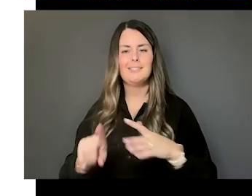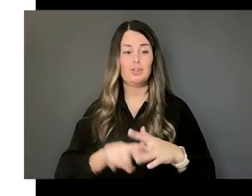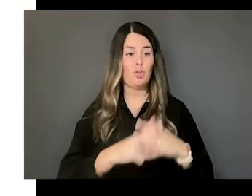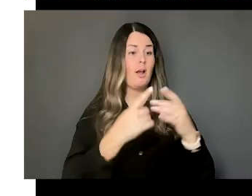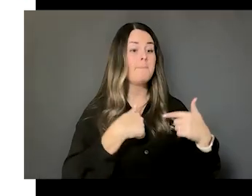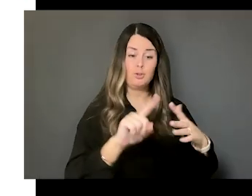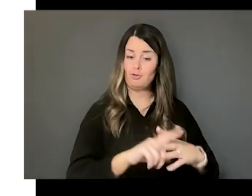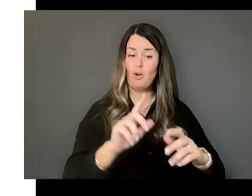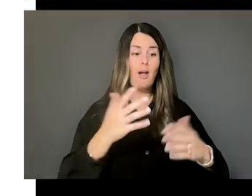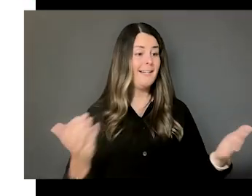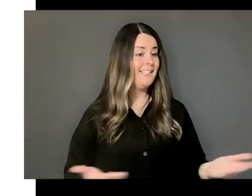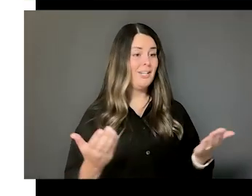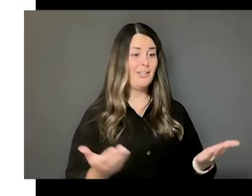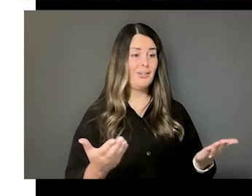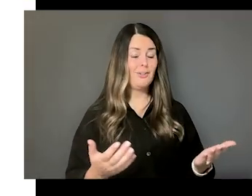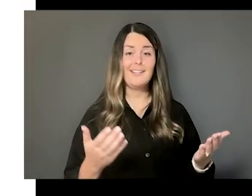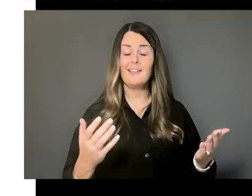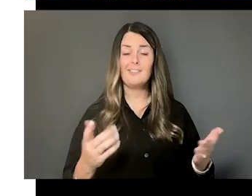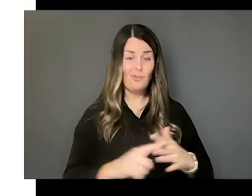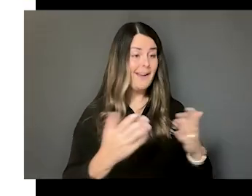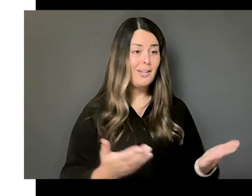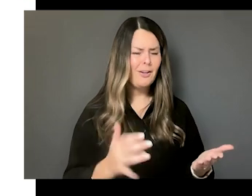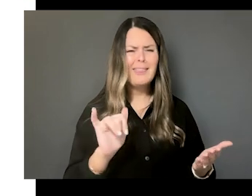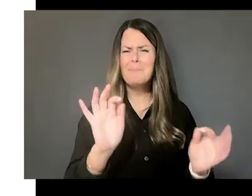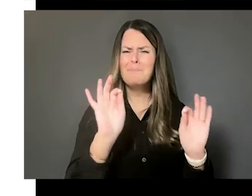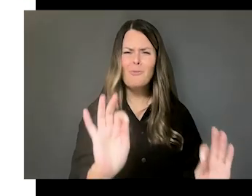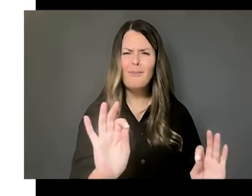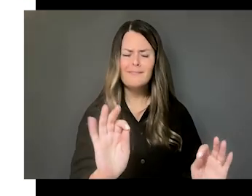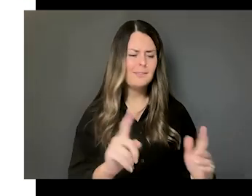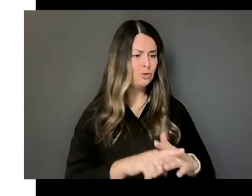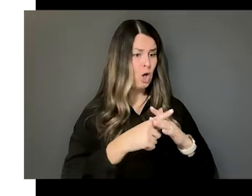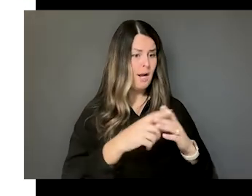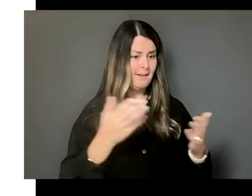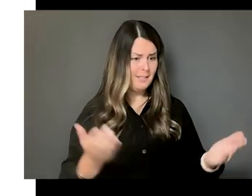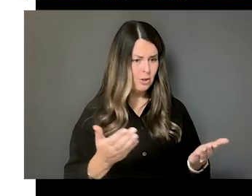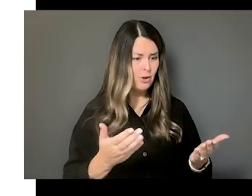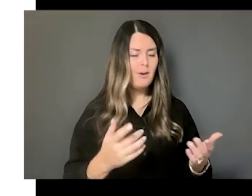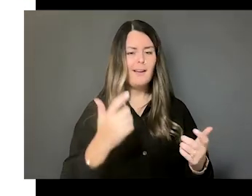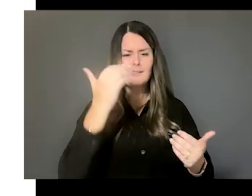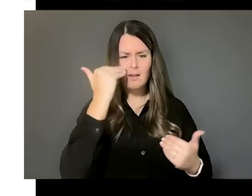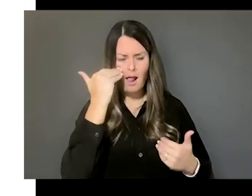That's great. It's the perfect place to be. And acknowledging their thoughts and their beliefs are valid.